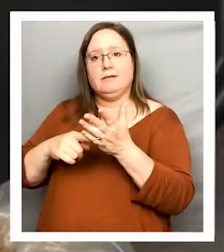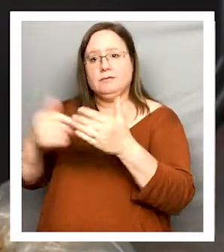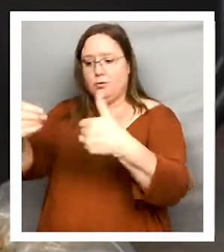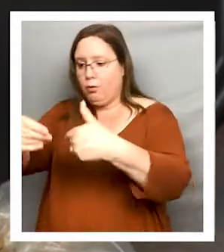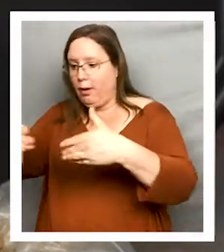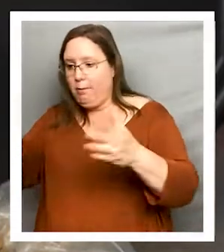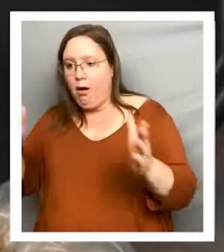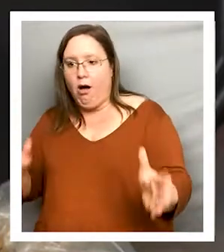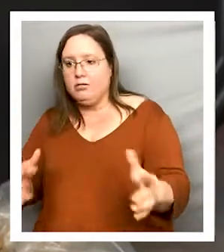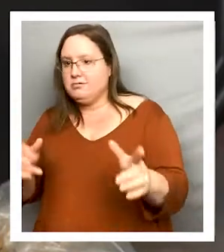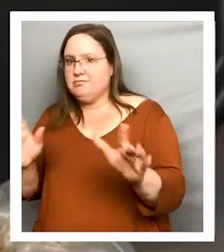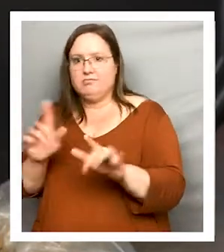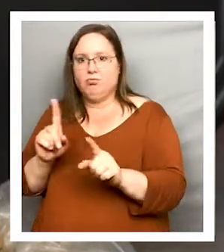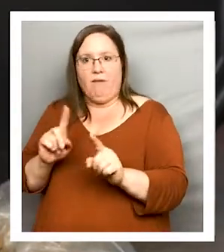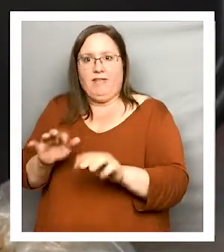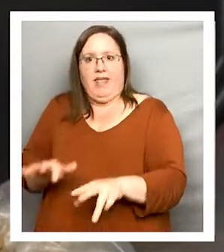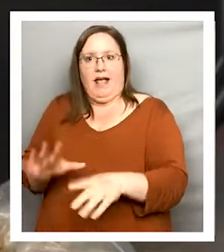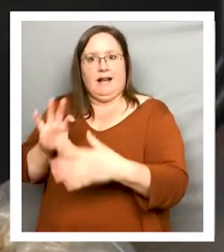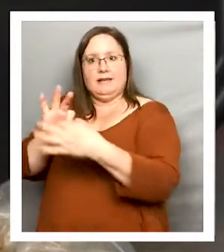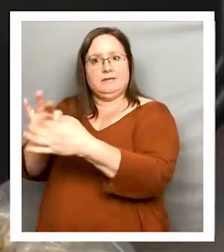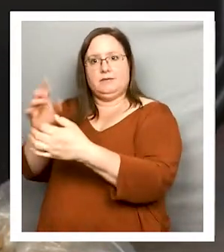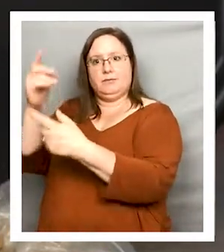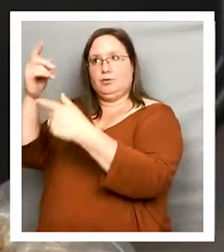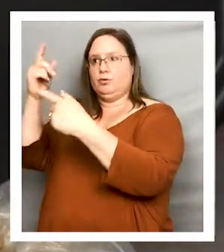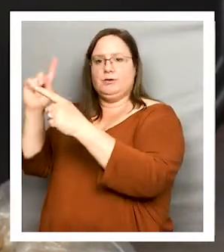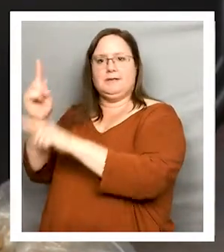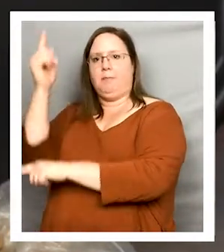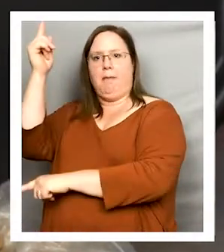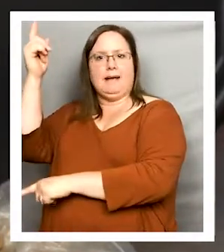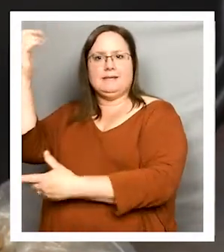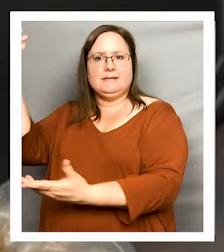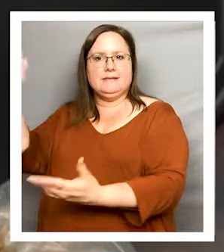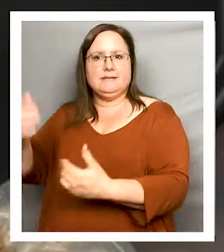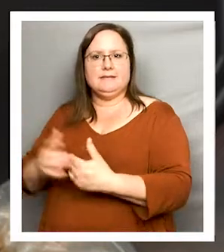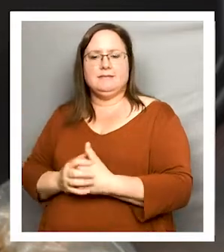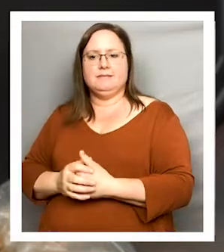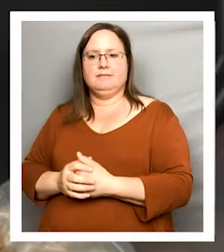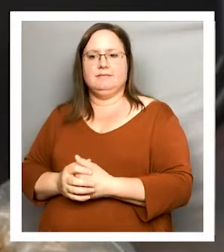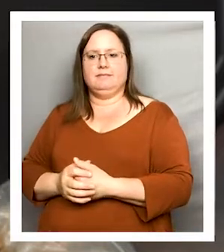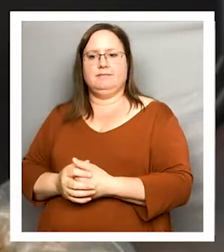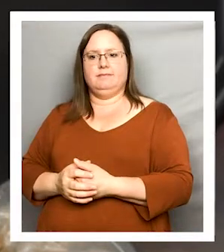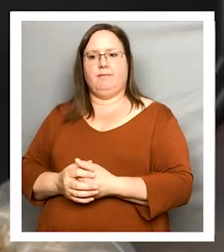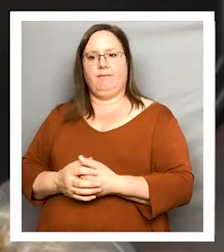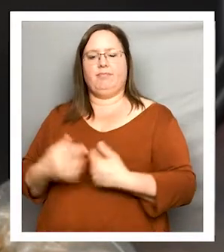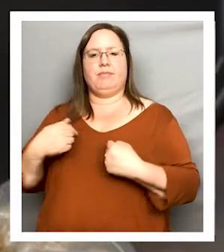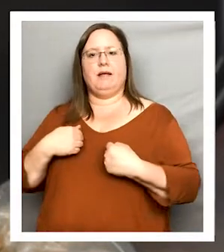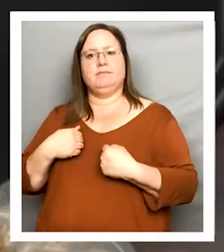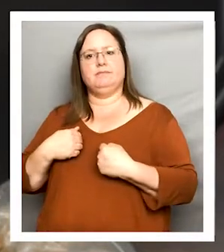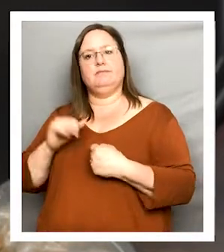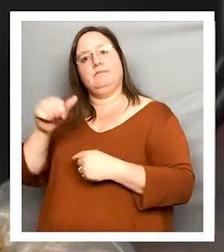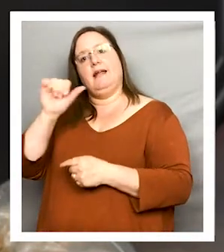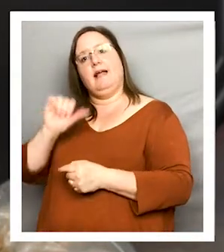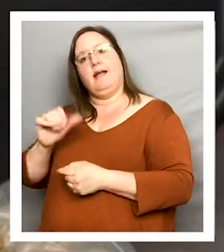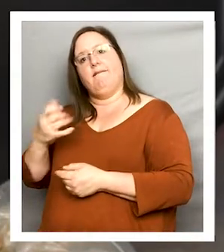got a couple of scoops to use if you don't have scoops you can just use spoons from your kitchen that's